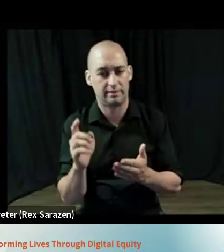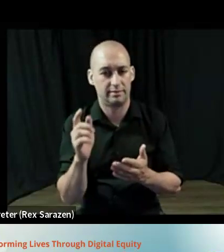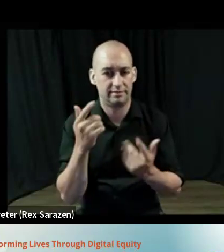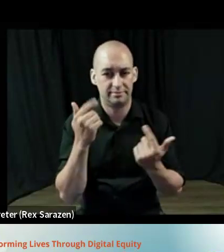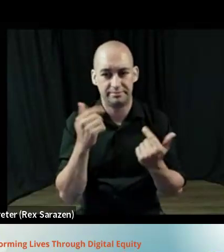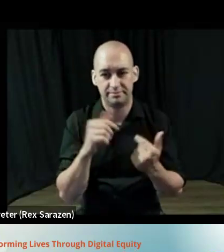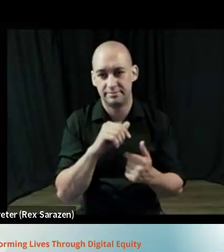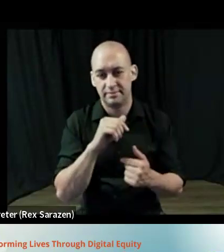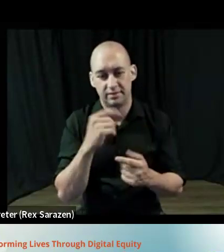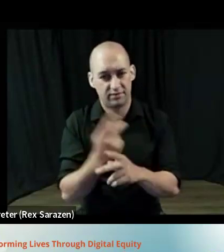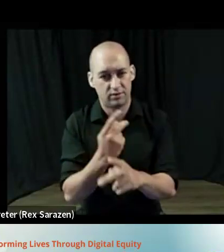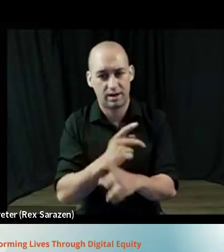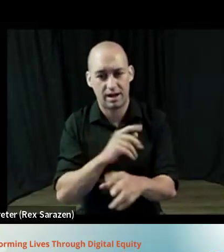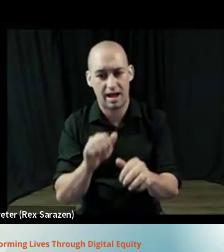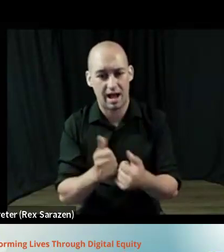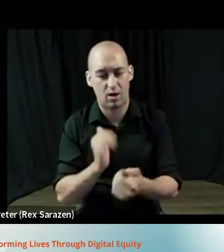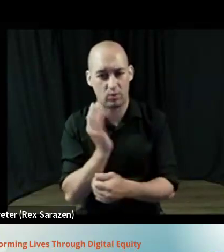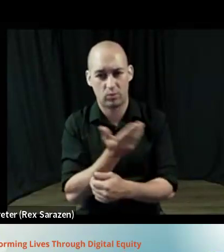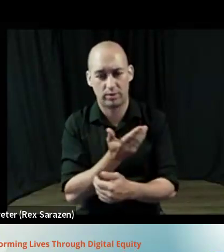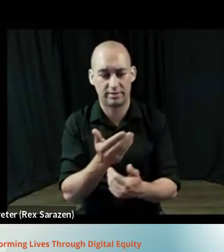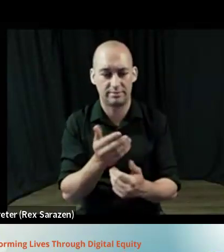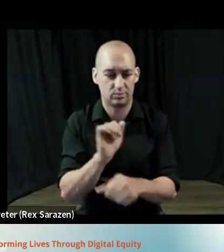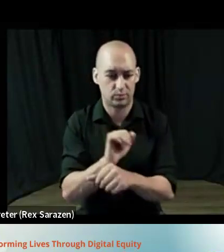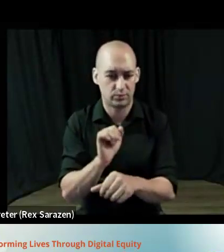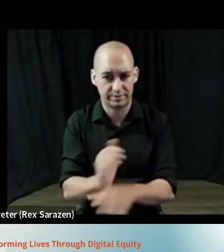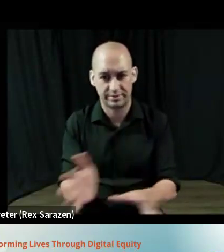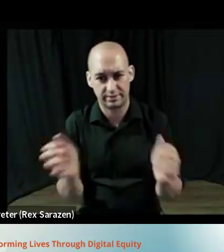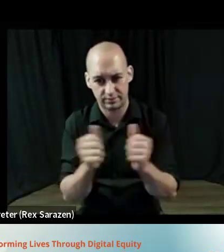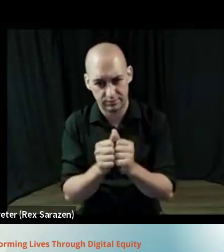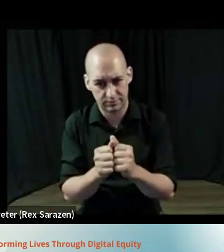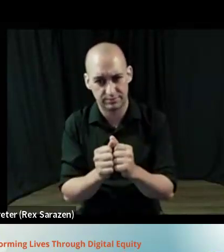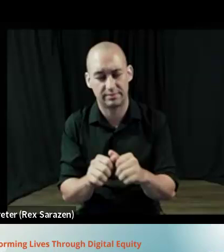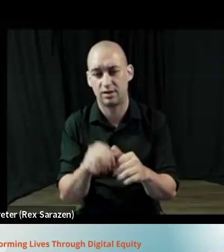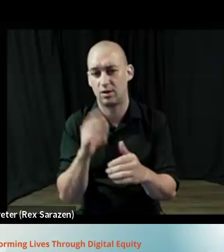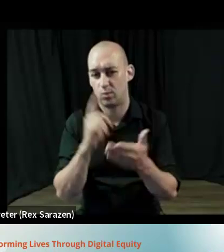how we're going to collaborate, what that's going to look like? Is it more regional meetings? Is it